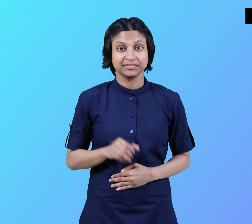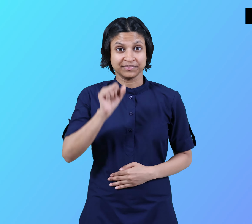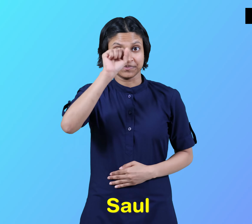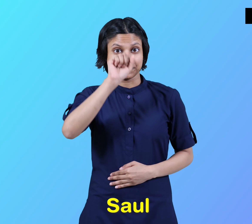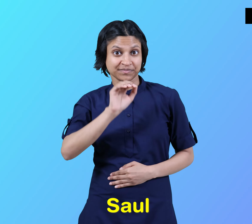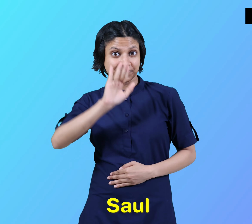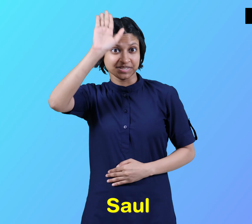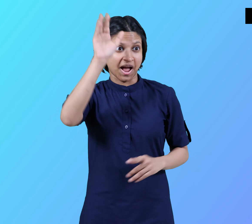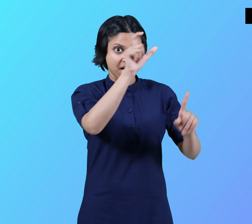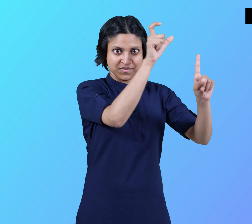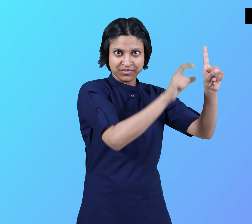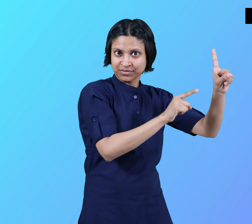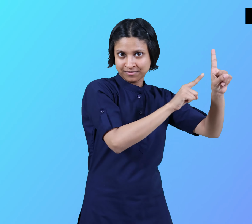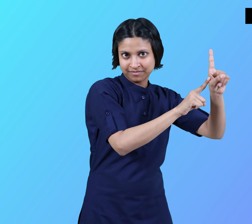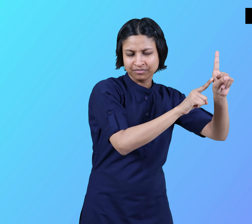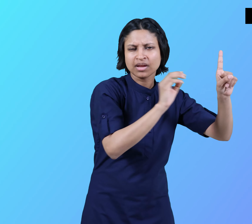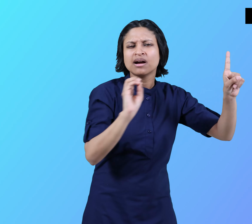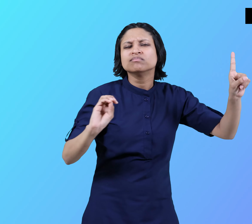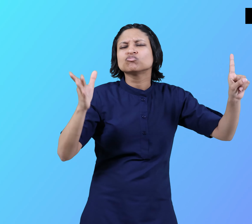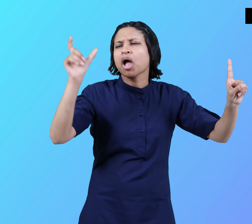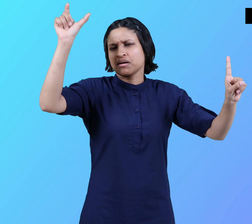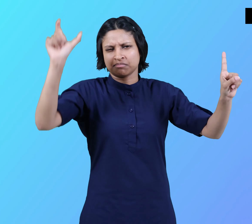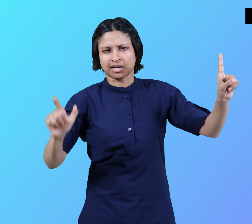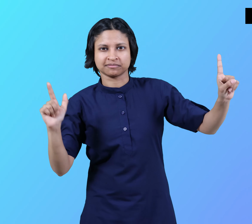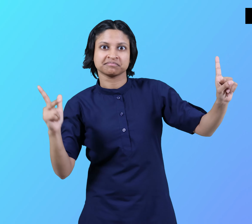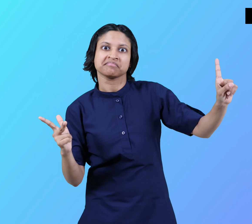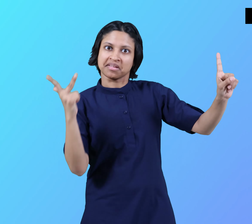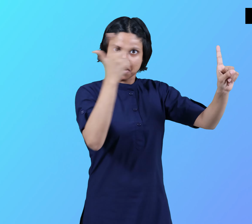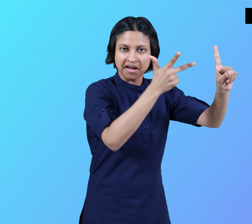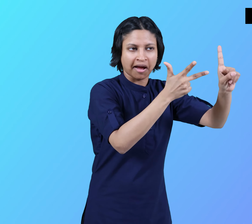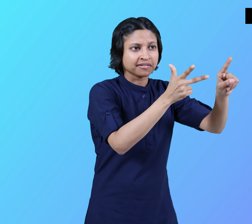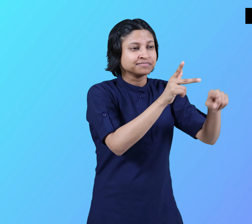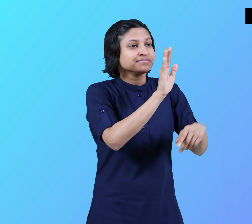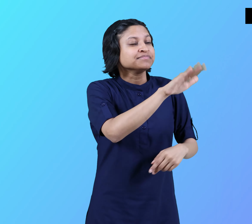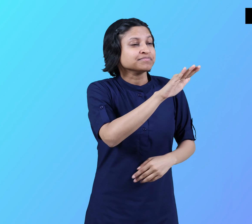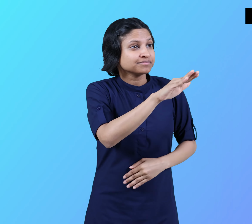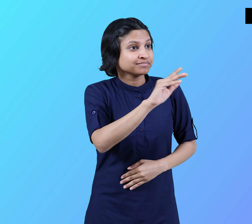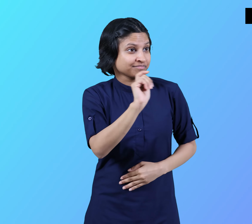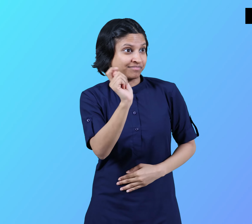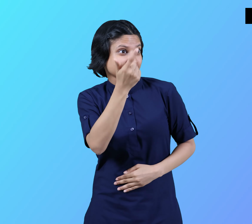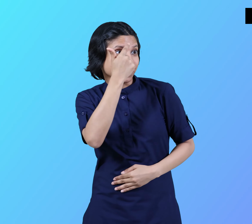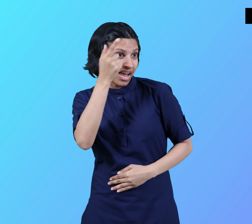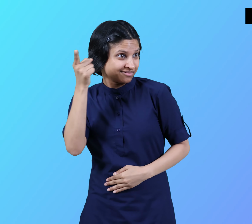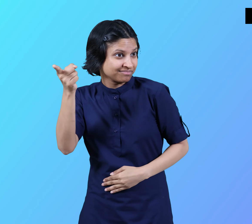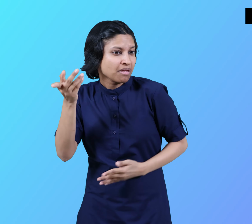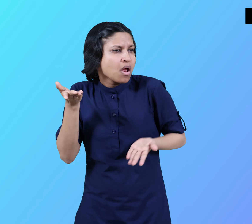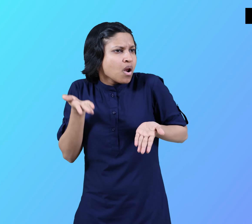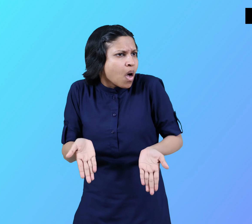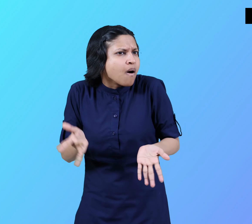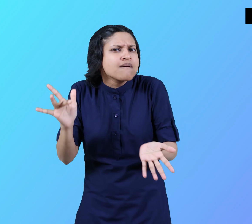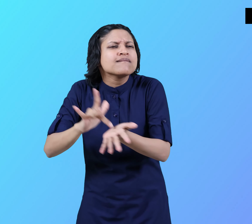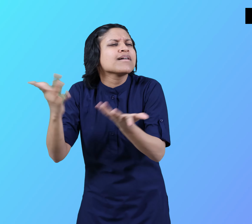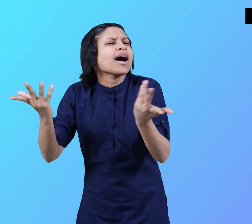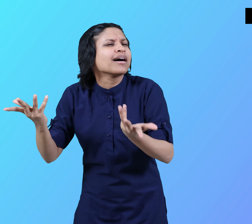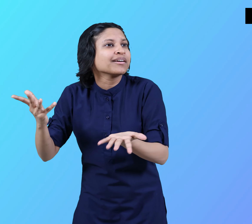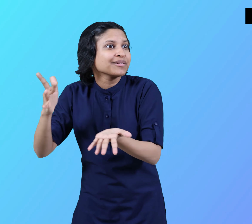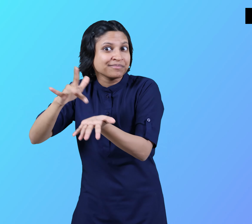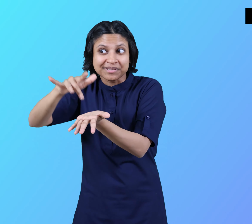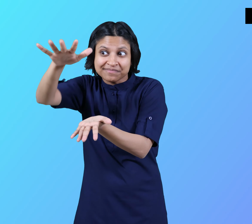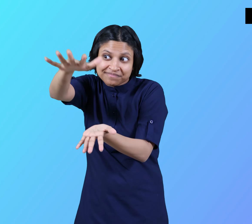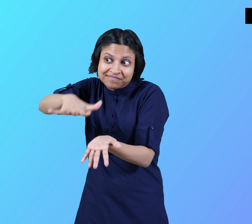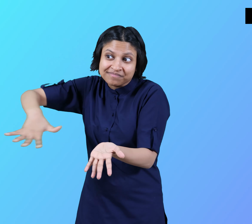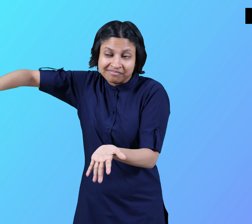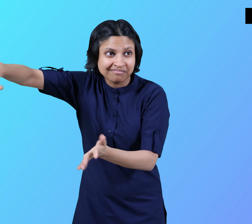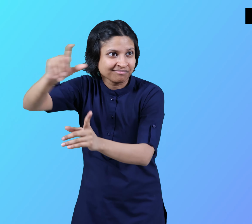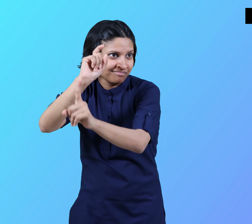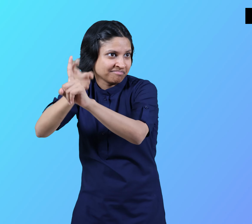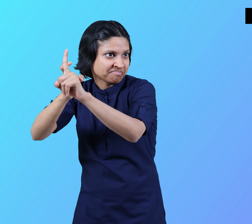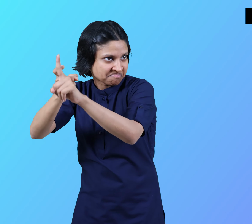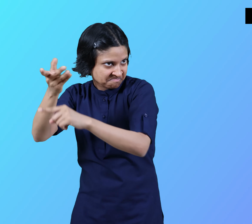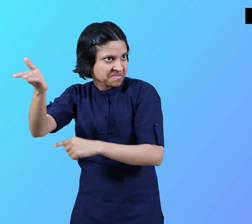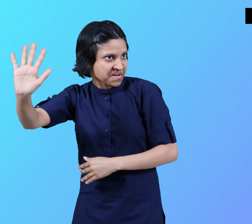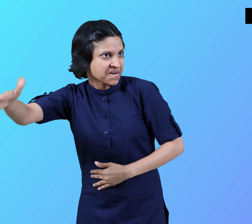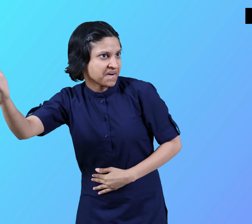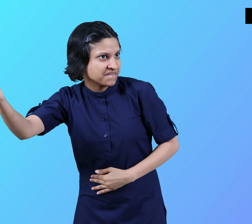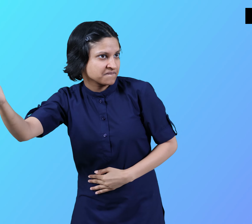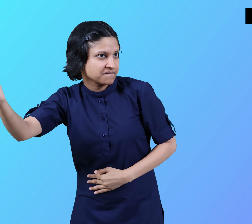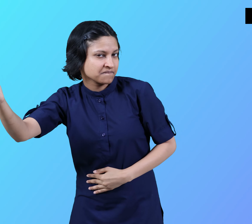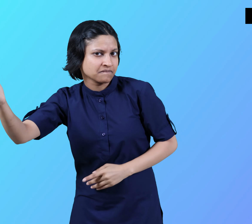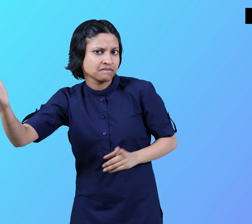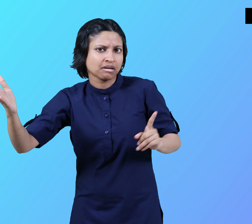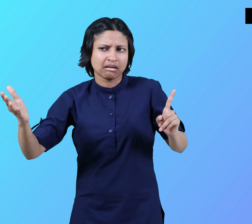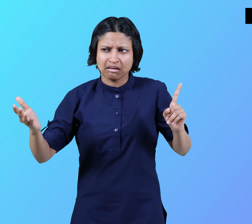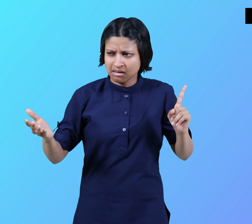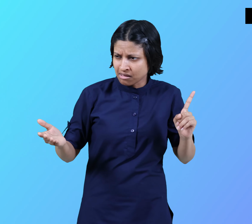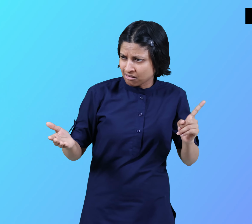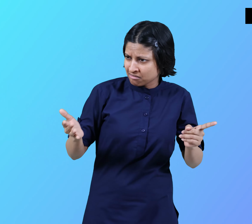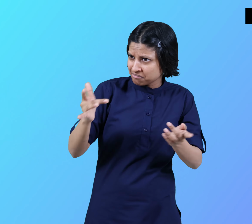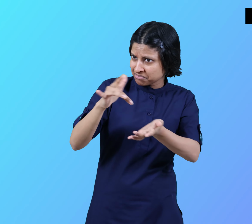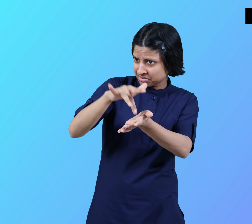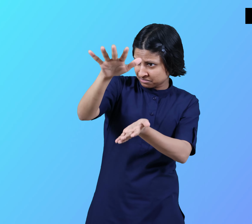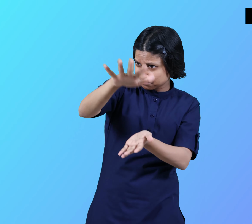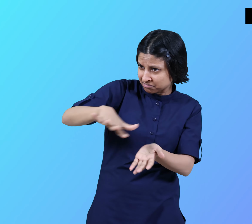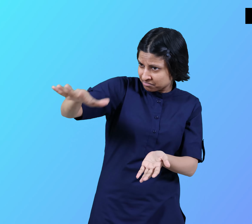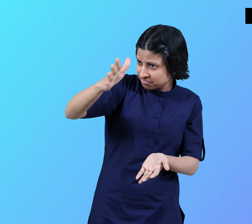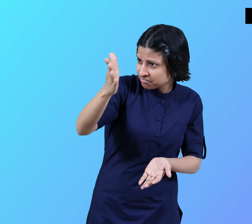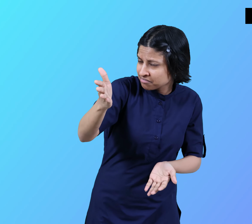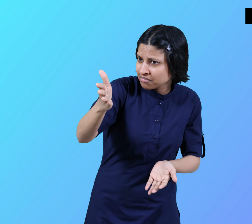Saul was told that David was now at Keilah.